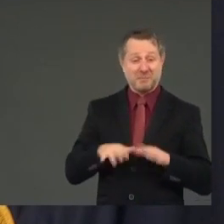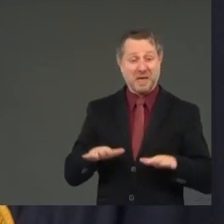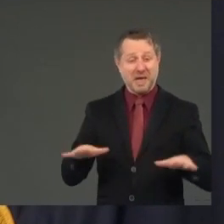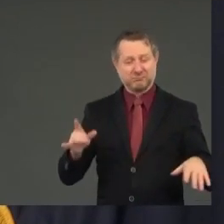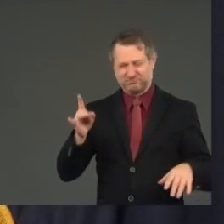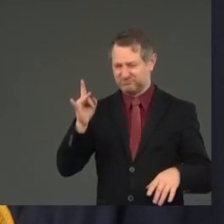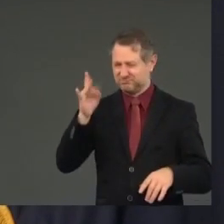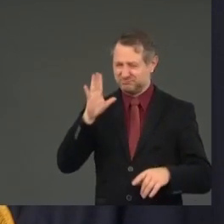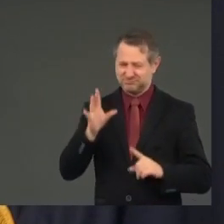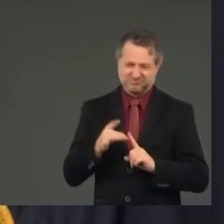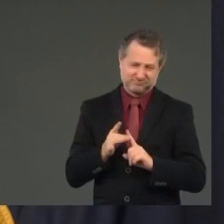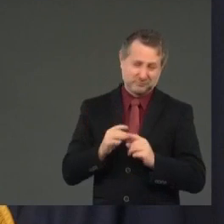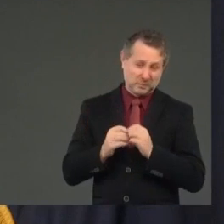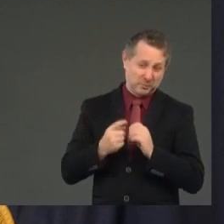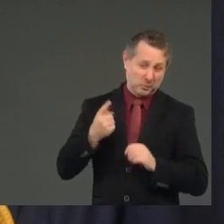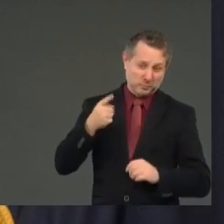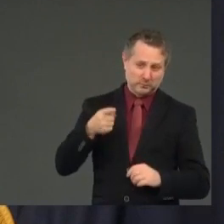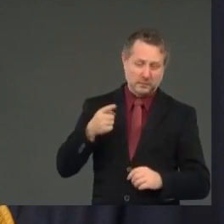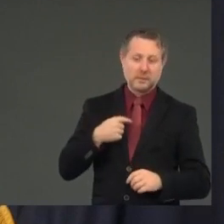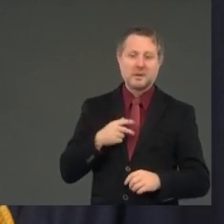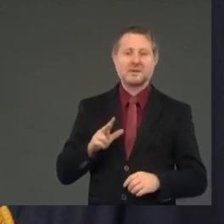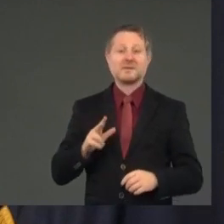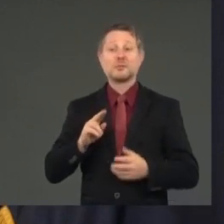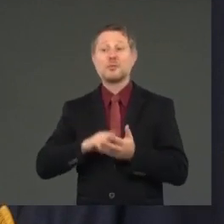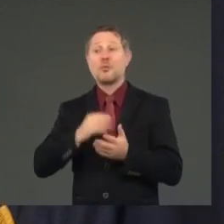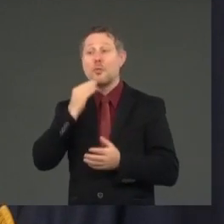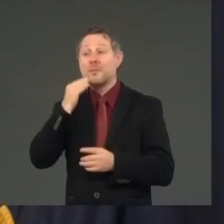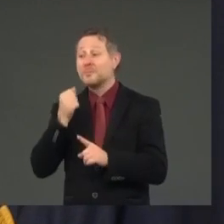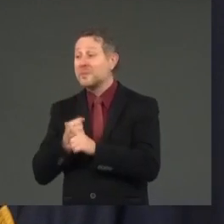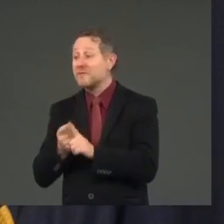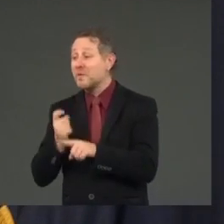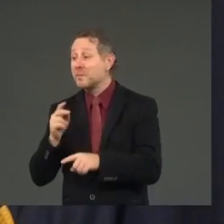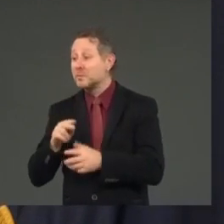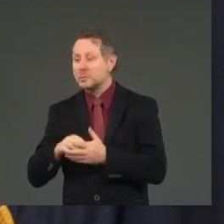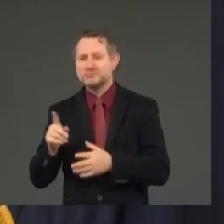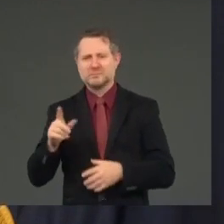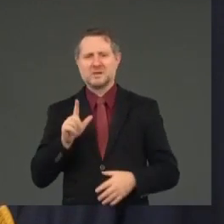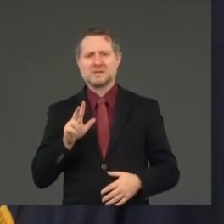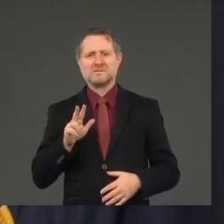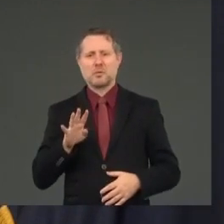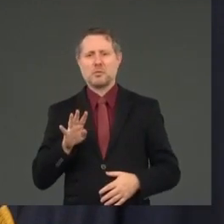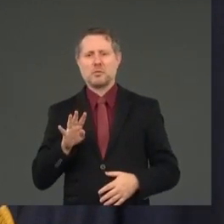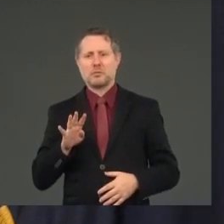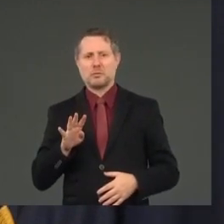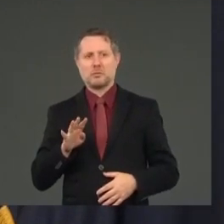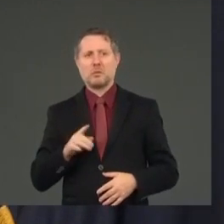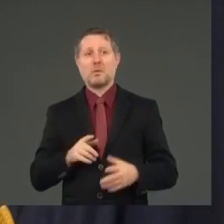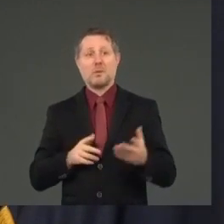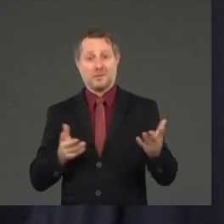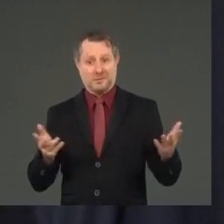EVEN THOUGH WE HAD THE HIGHEST NUMBER OF CASES, PER CAPITA